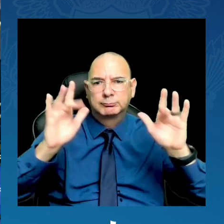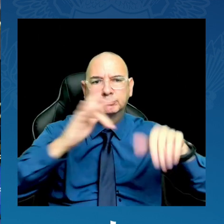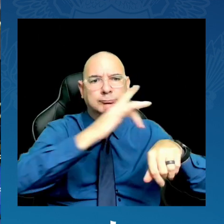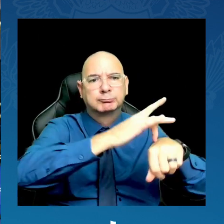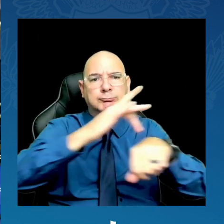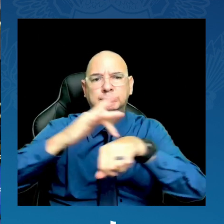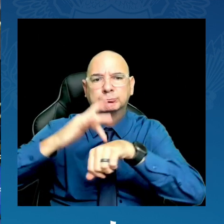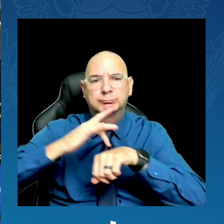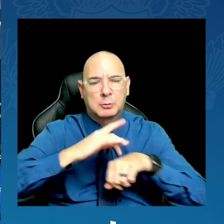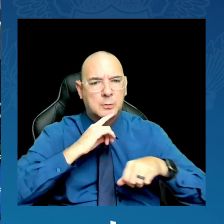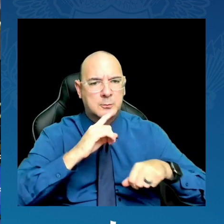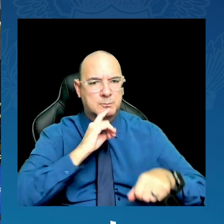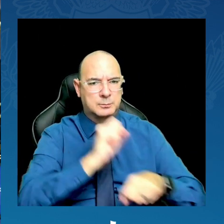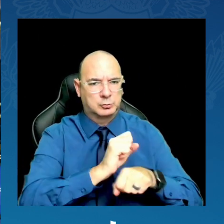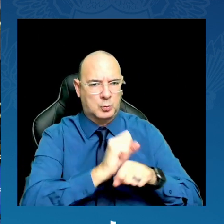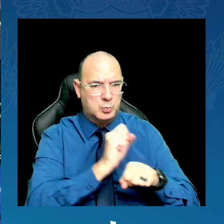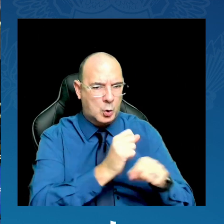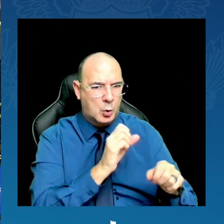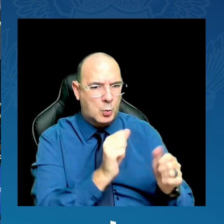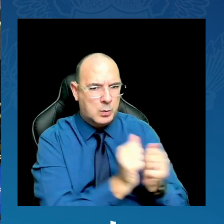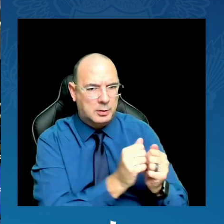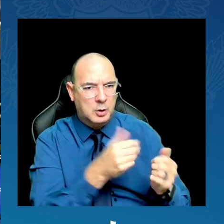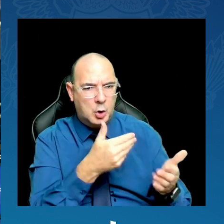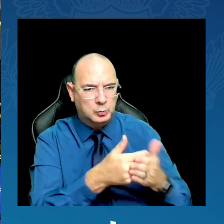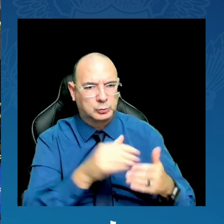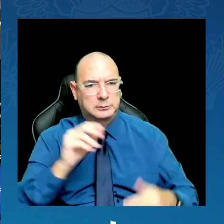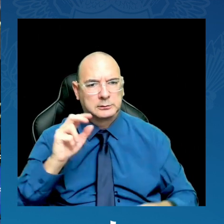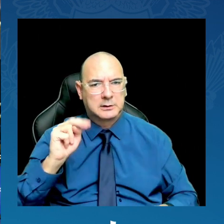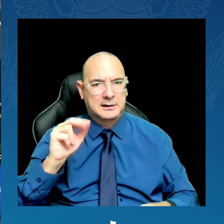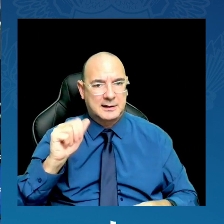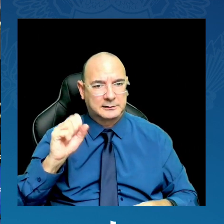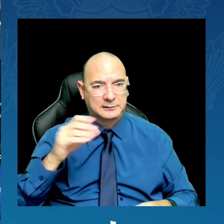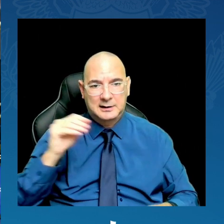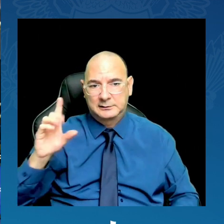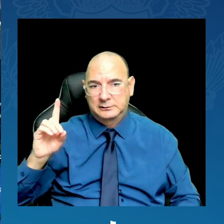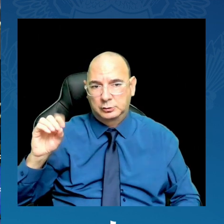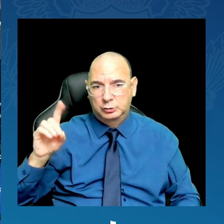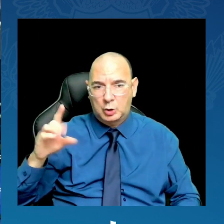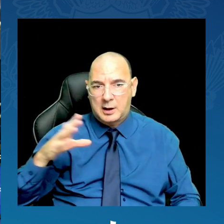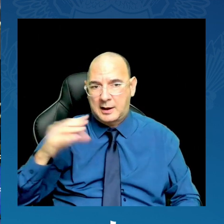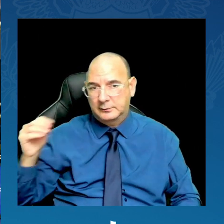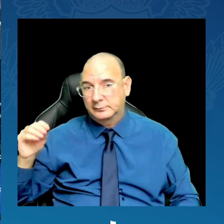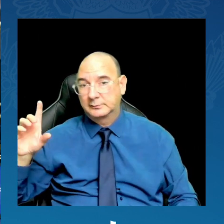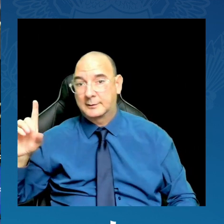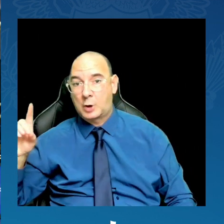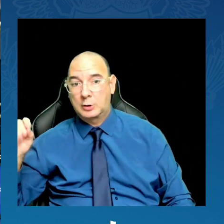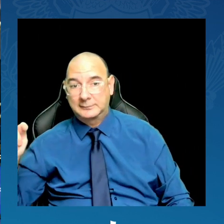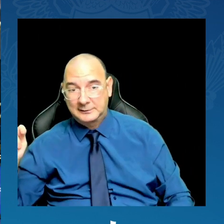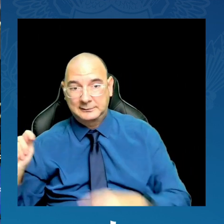and the Department of Transportation to help implement this vision timely and safely. Thank you again for the opportunity